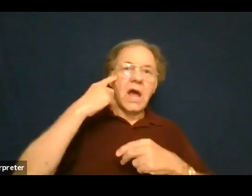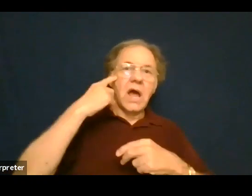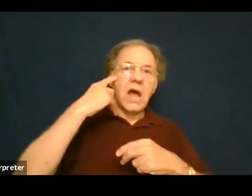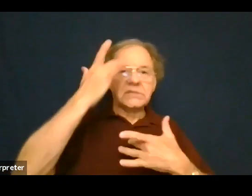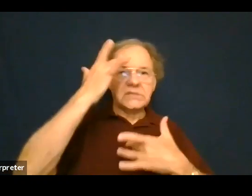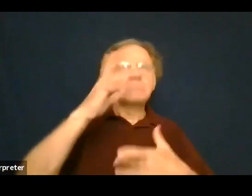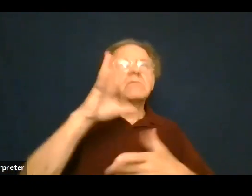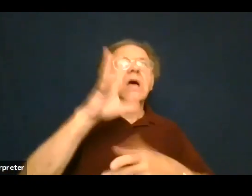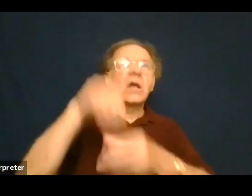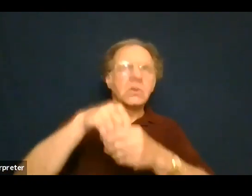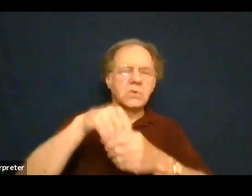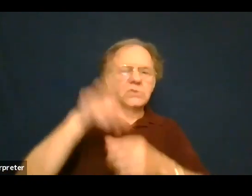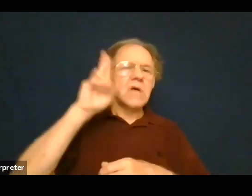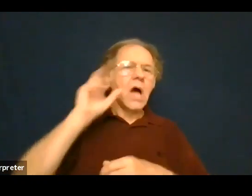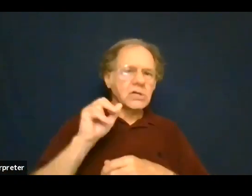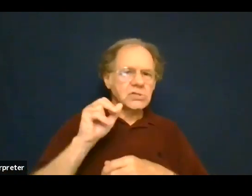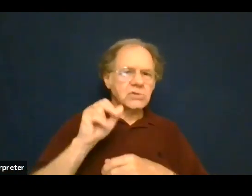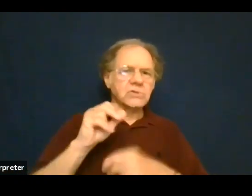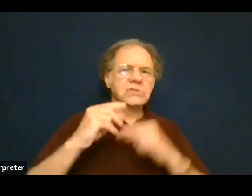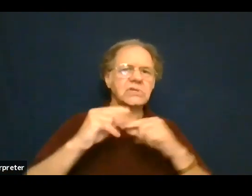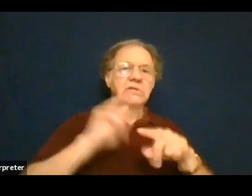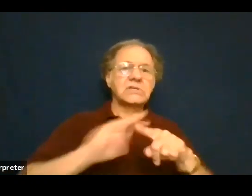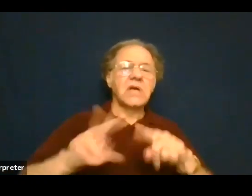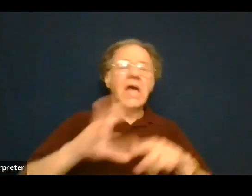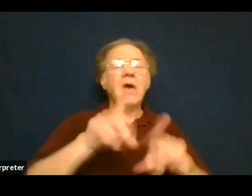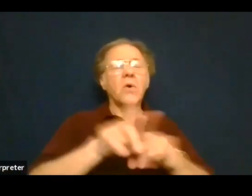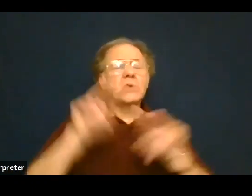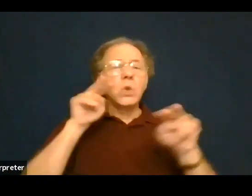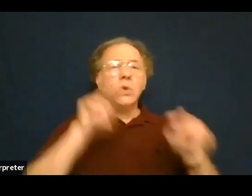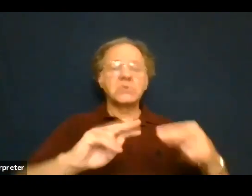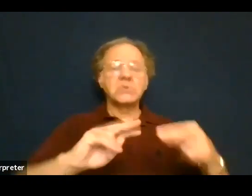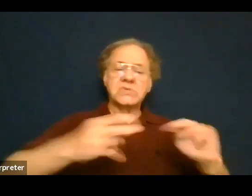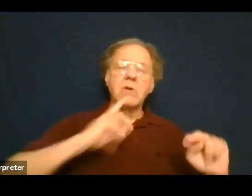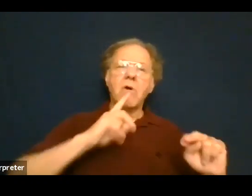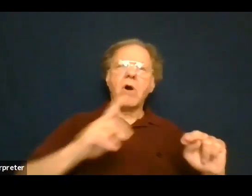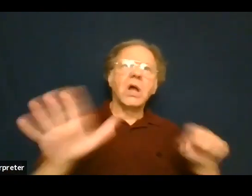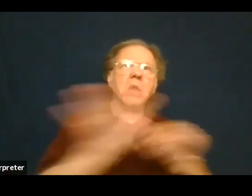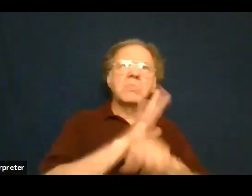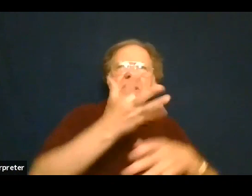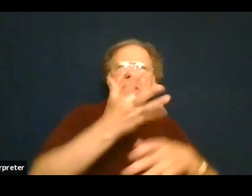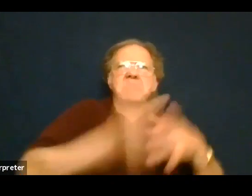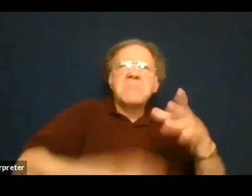and it even looks to see whether genes are completely missing or whether genes may have increased